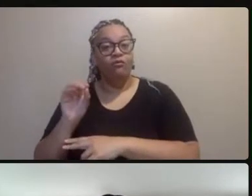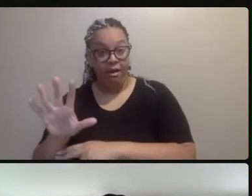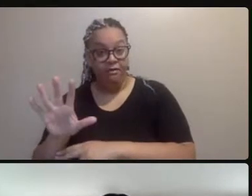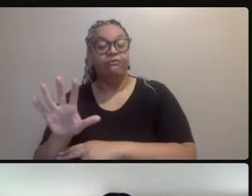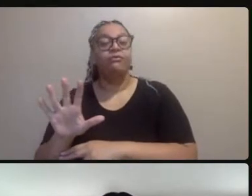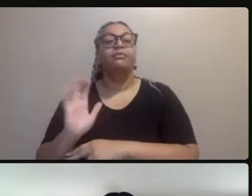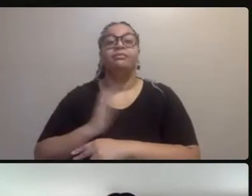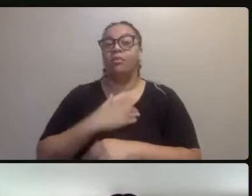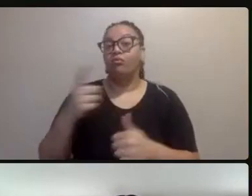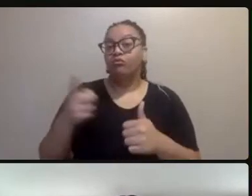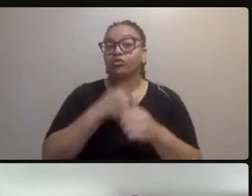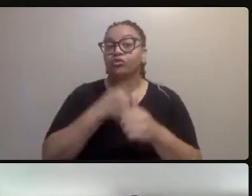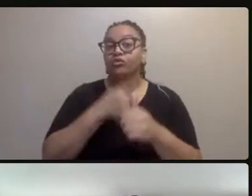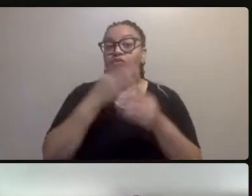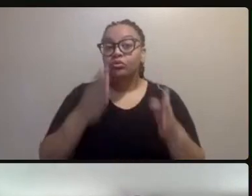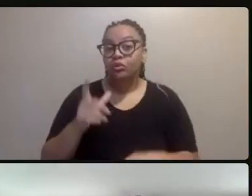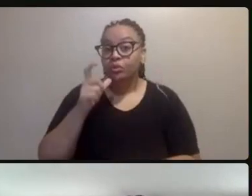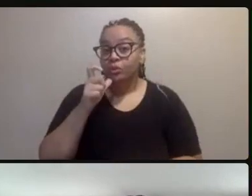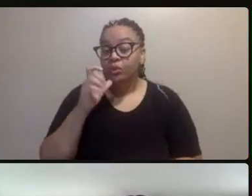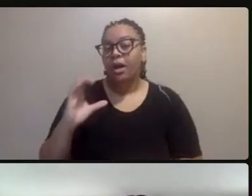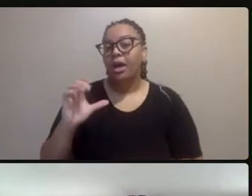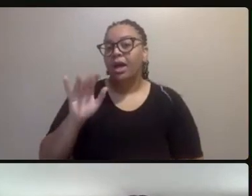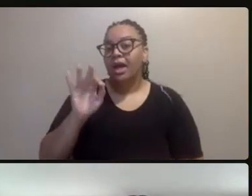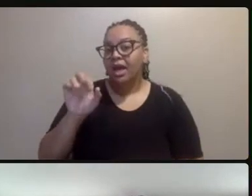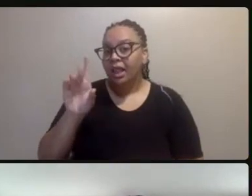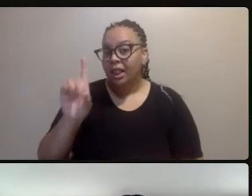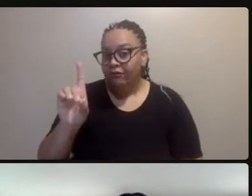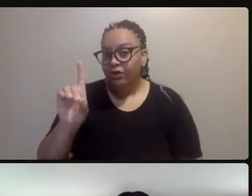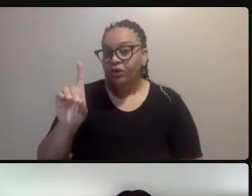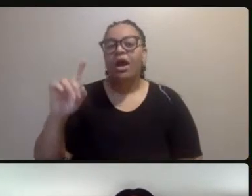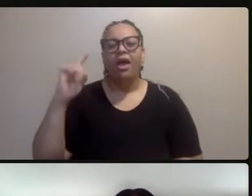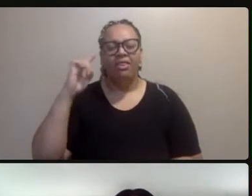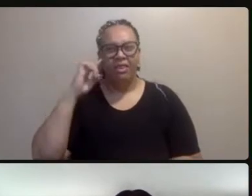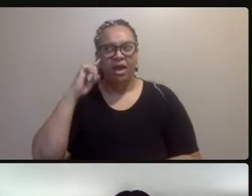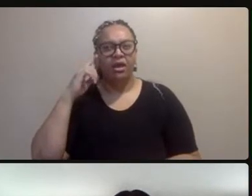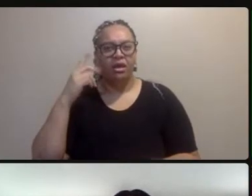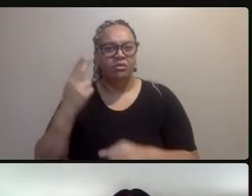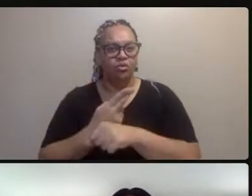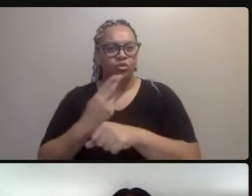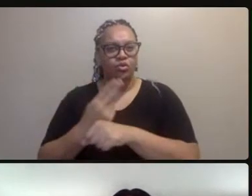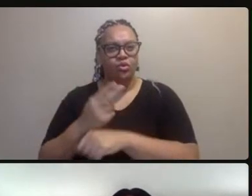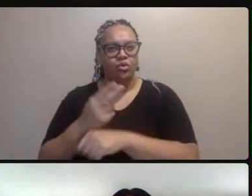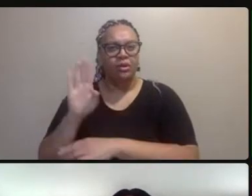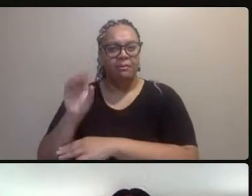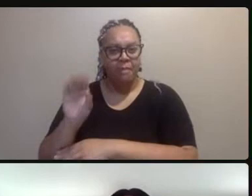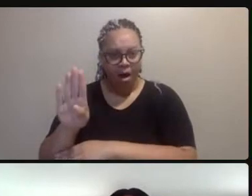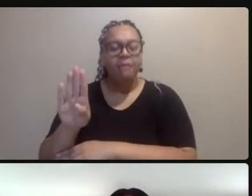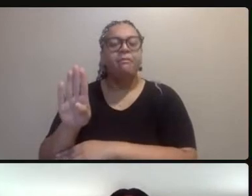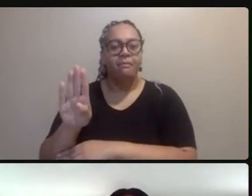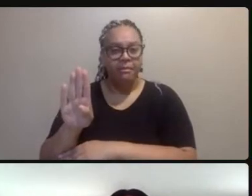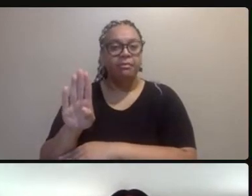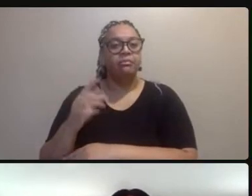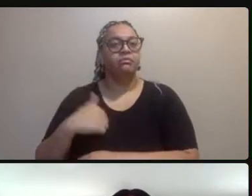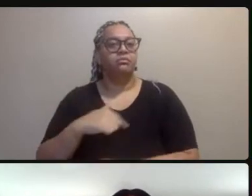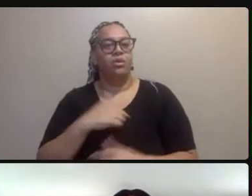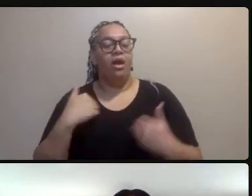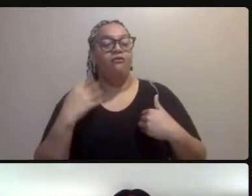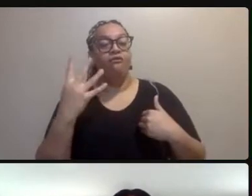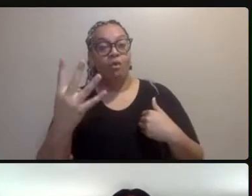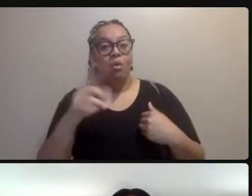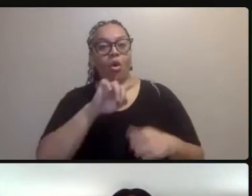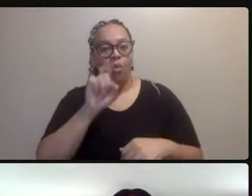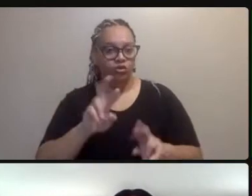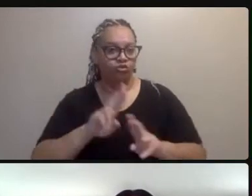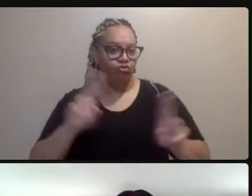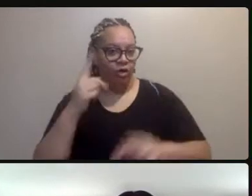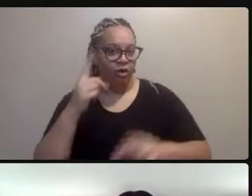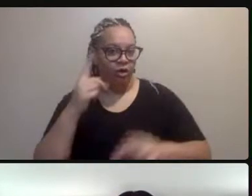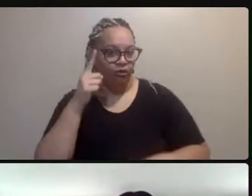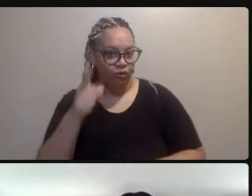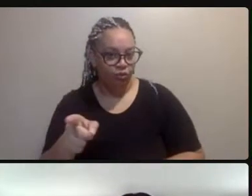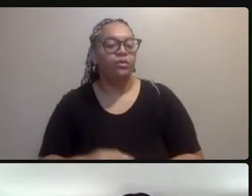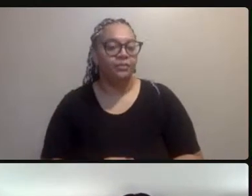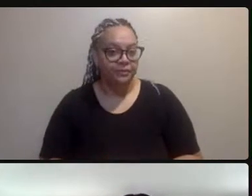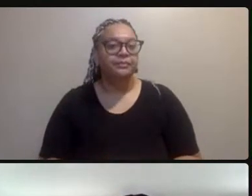VIDEOS SO THAT IT IS 12 0 5 AND